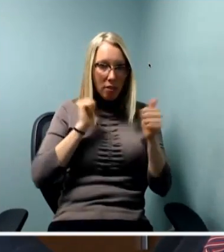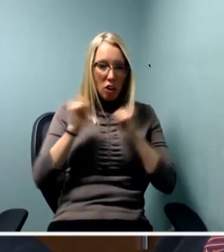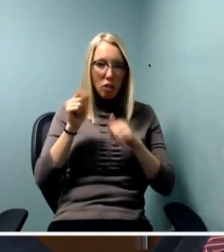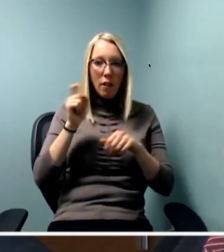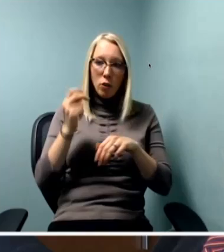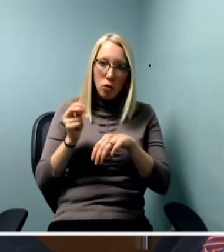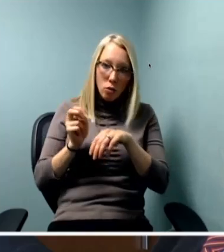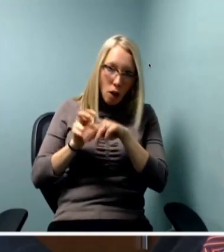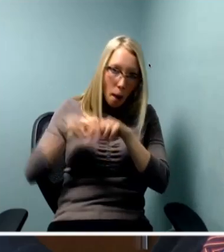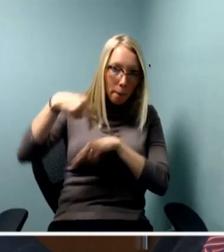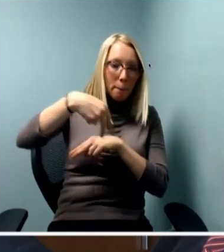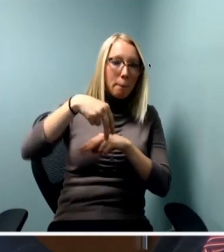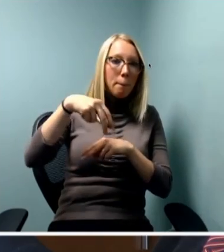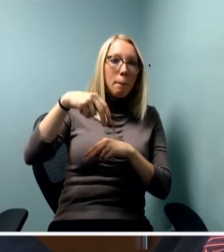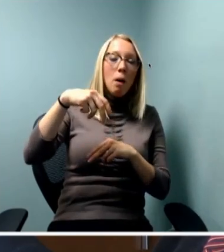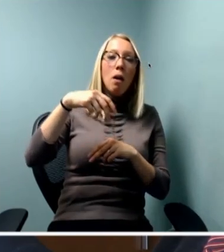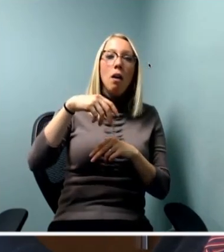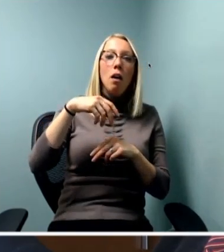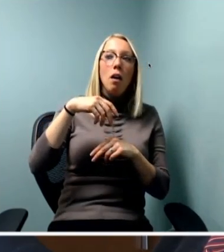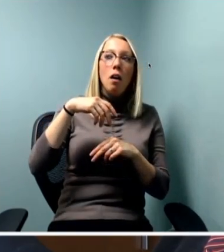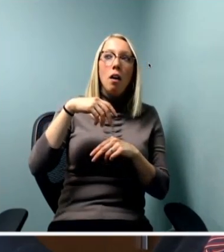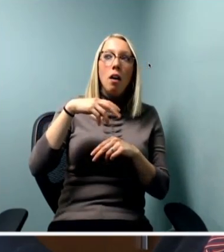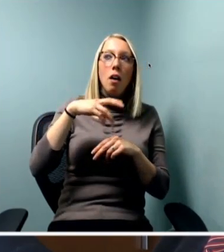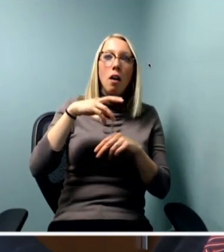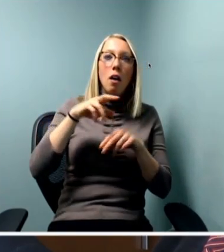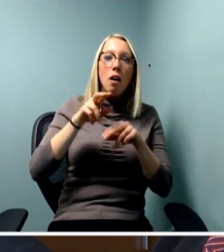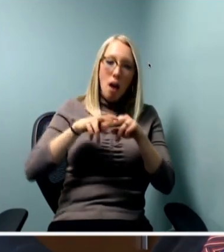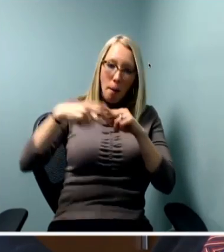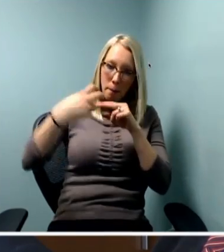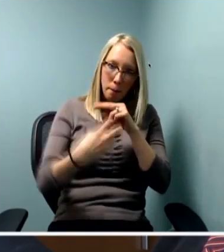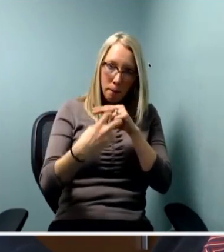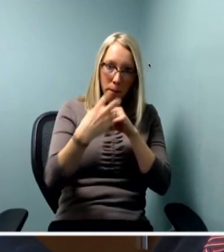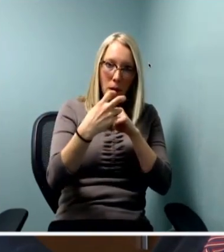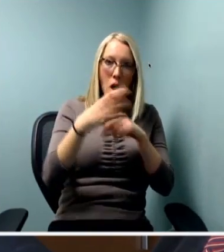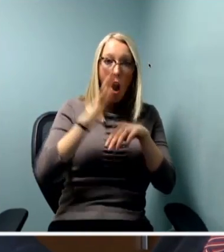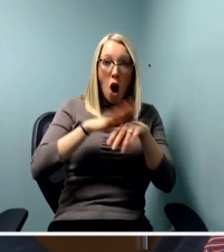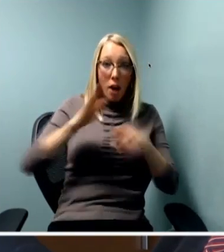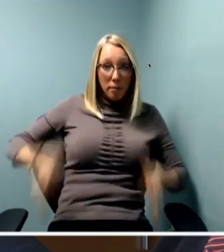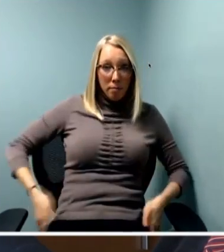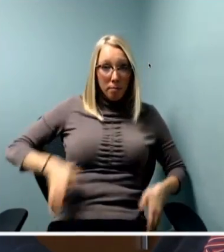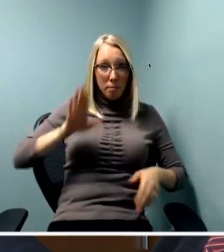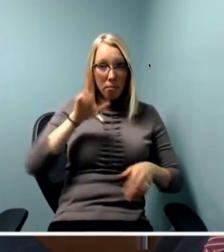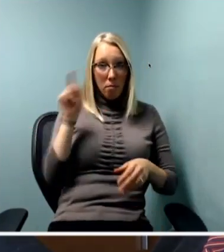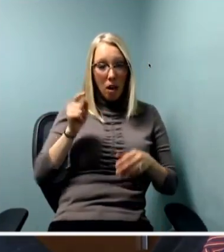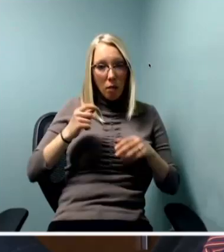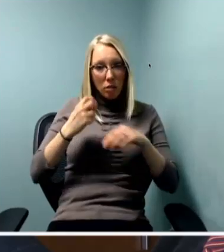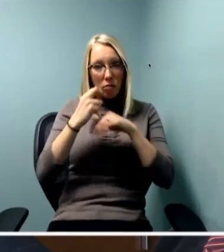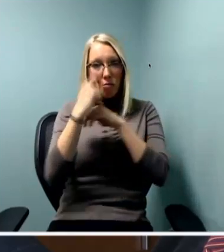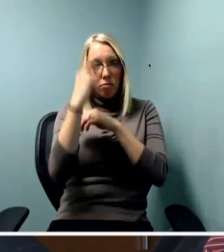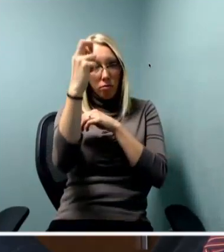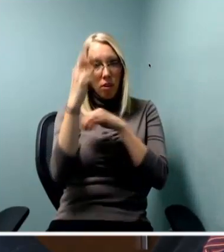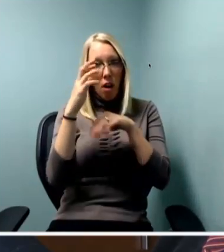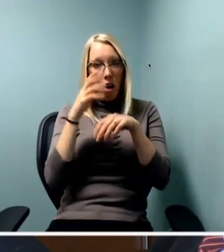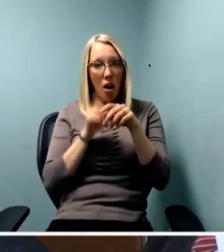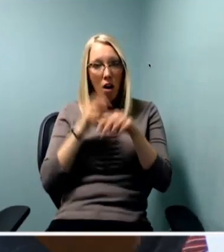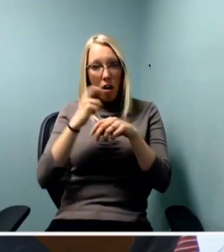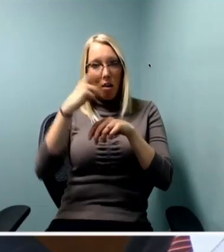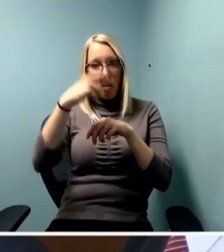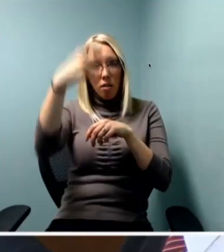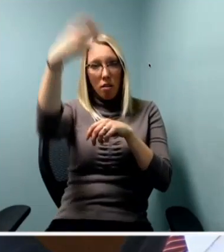and, on her butt, go up the stairs, and she's helped by her mother, and it's a very interesting depiction